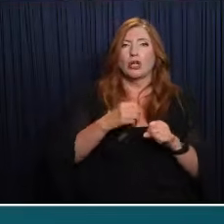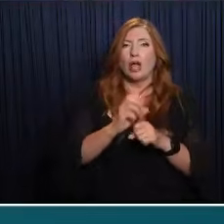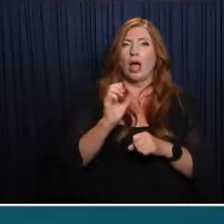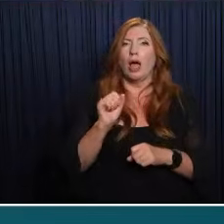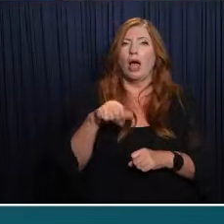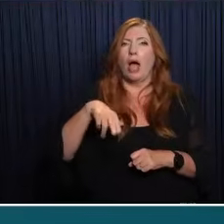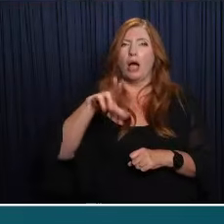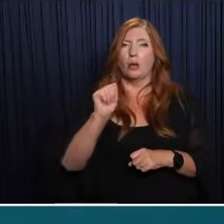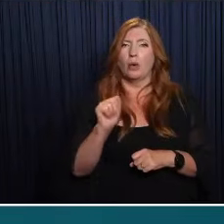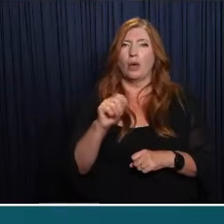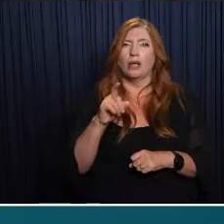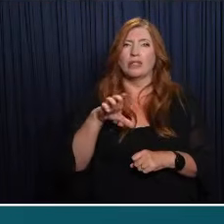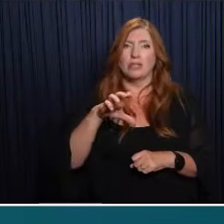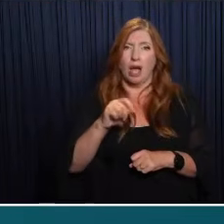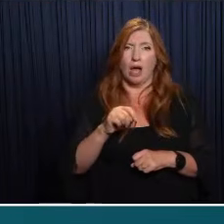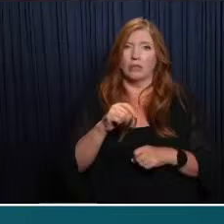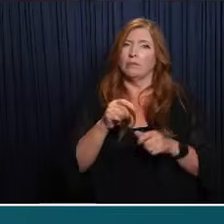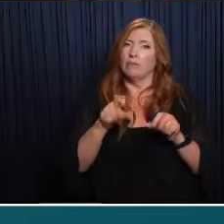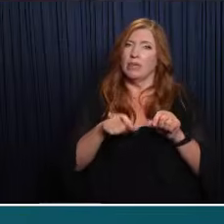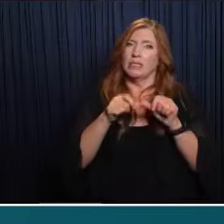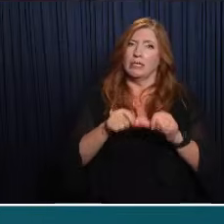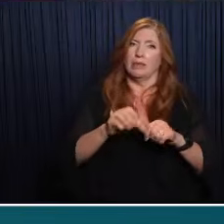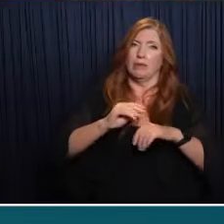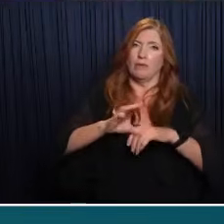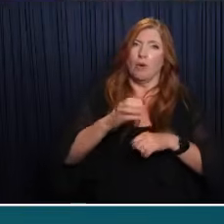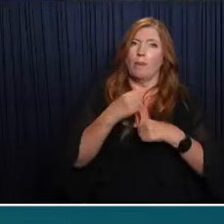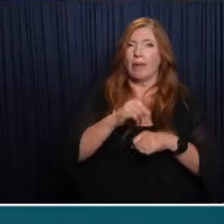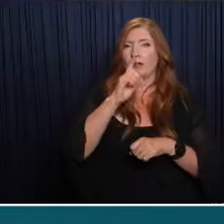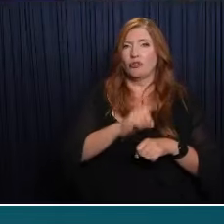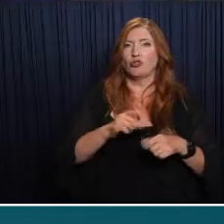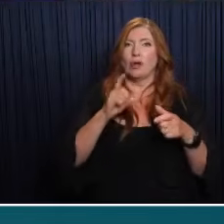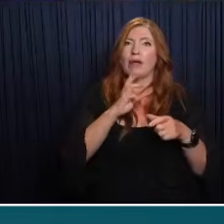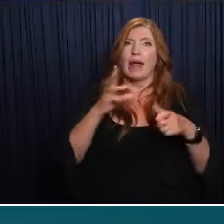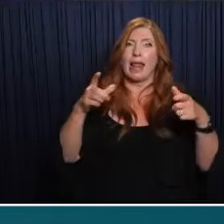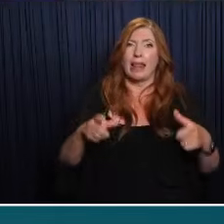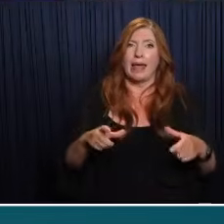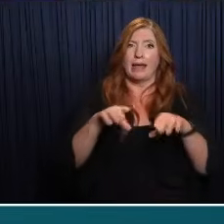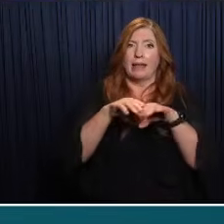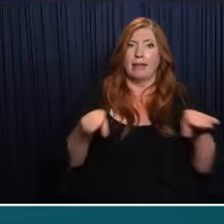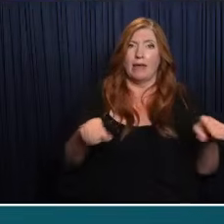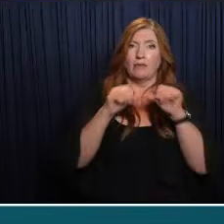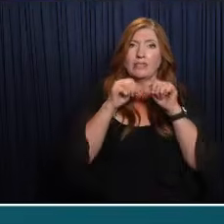HERE TO HELP WATER ALREADY. THAT 100 YEAR AQUA DUCT WE NEED